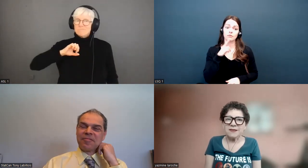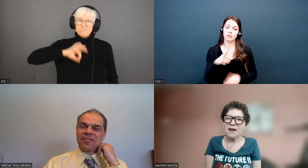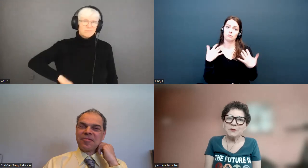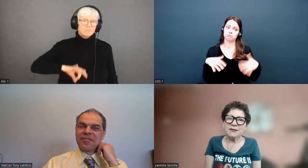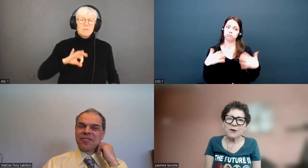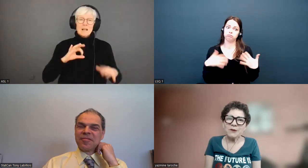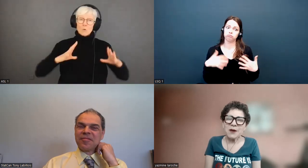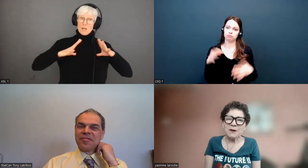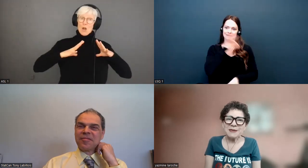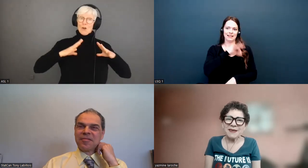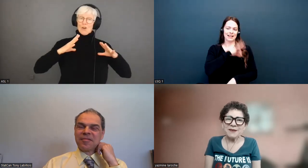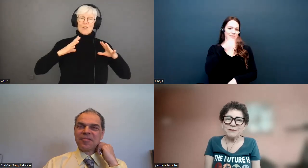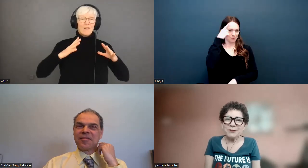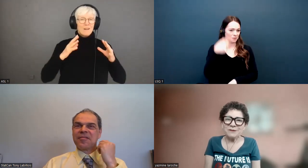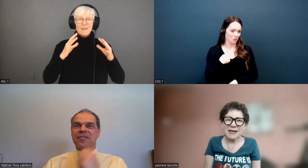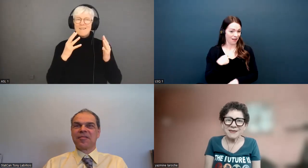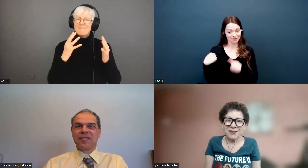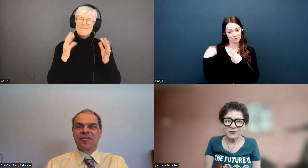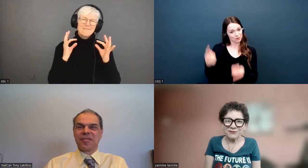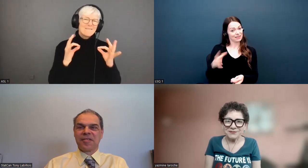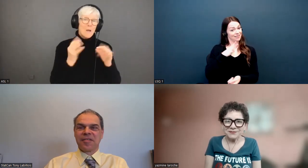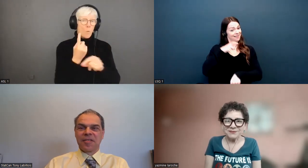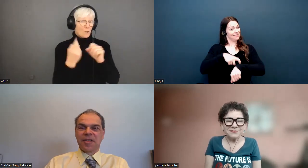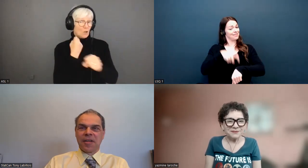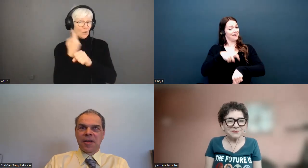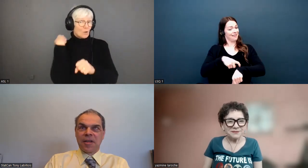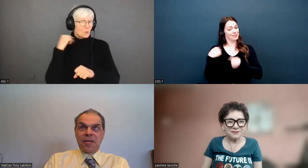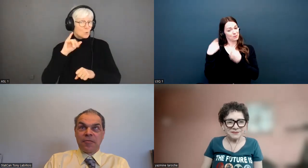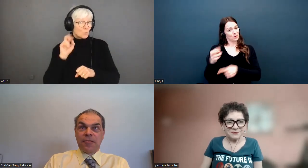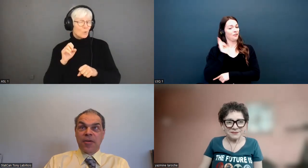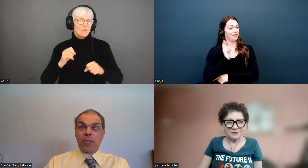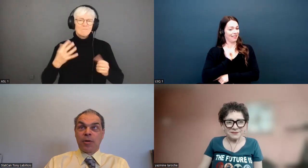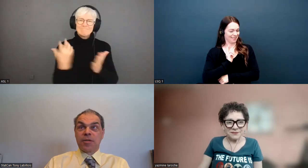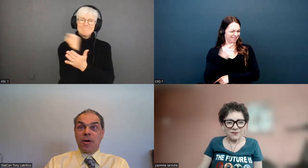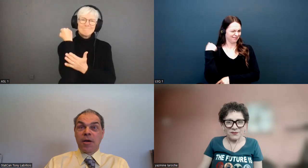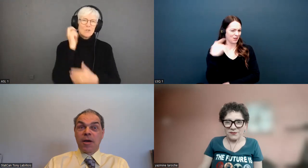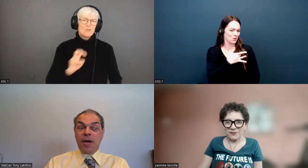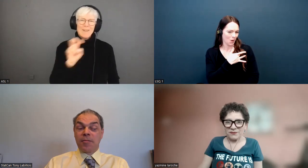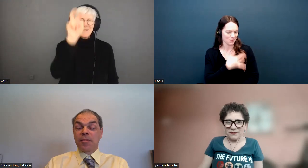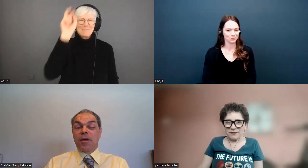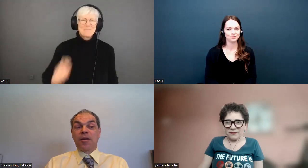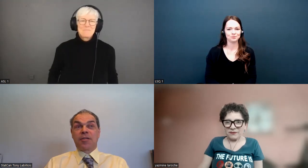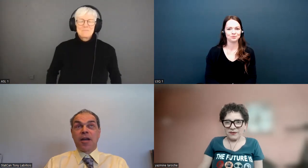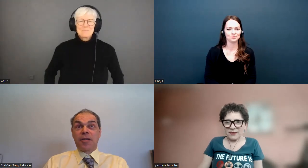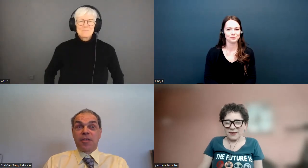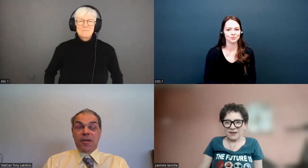time since I retired at the end of June last year. Fabulous. Now, I'm excited thinking